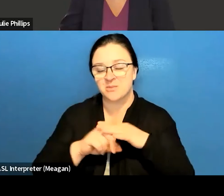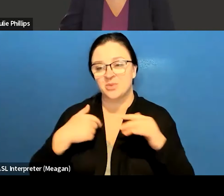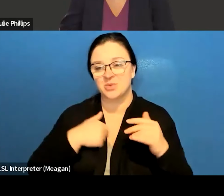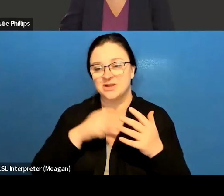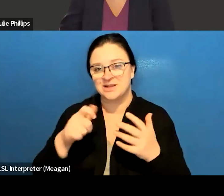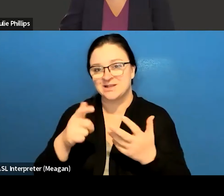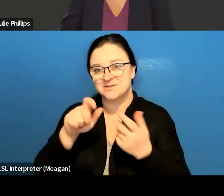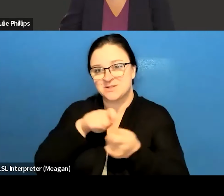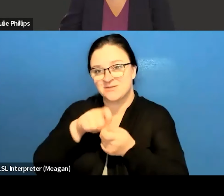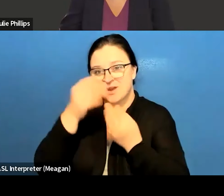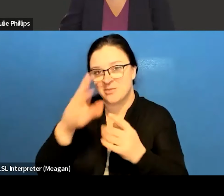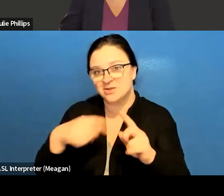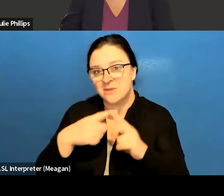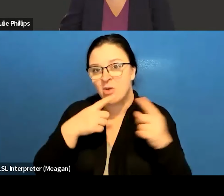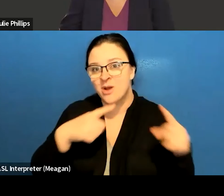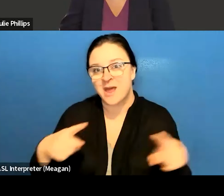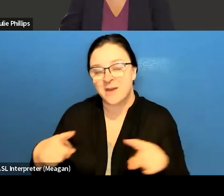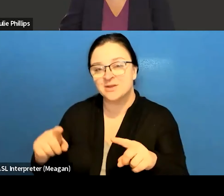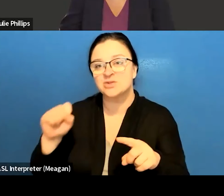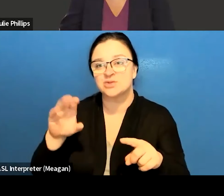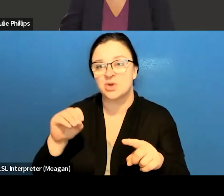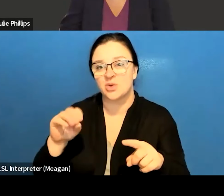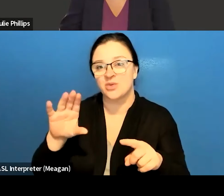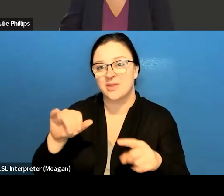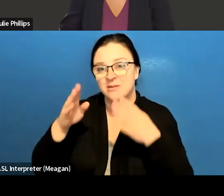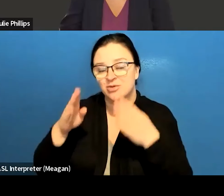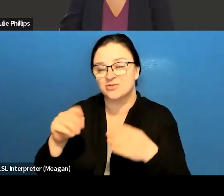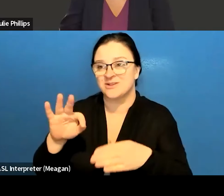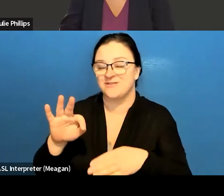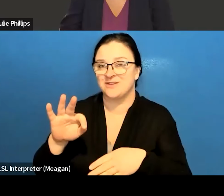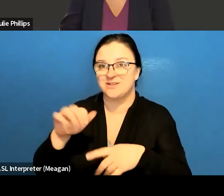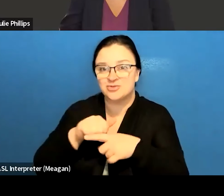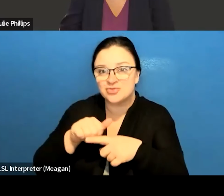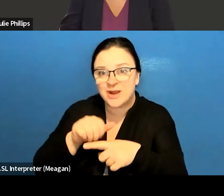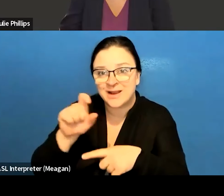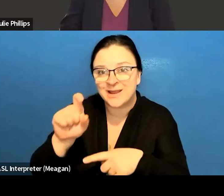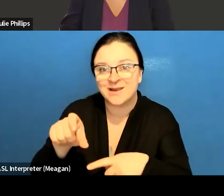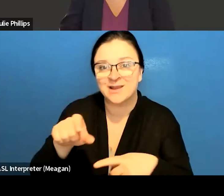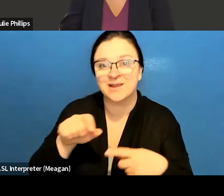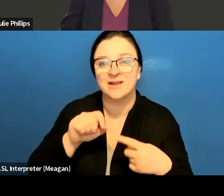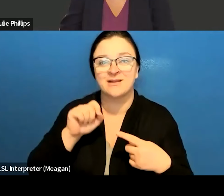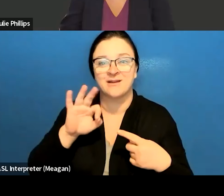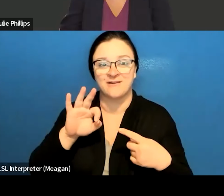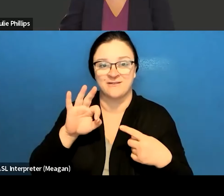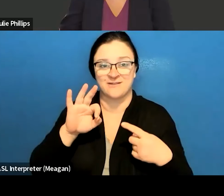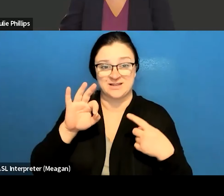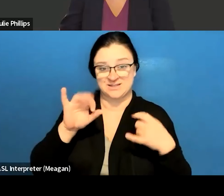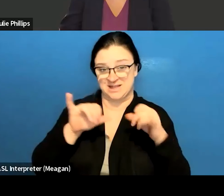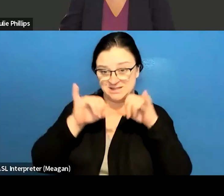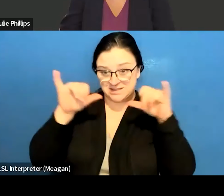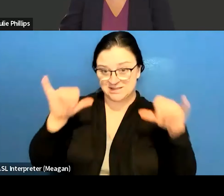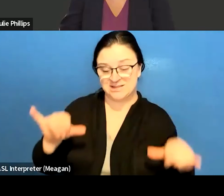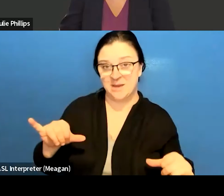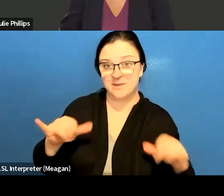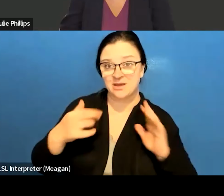so that the call taker can be, you know, if there's a training need, if there's, you know, a systemic like protocol type need